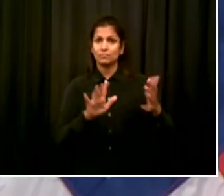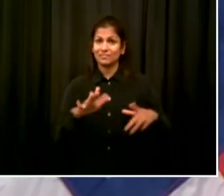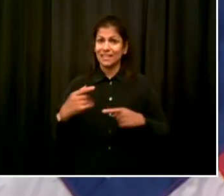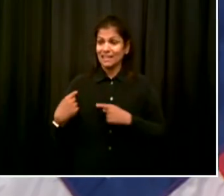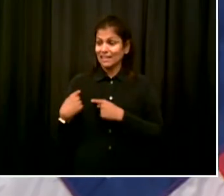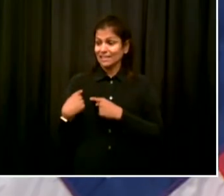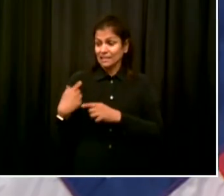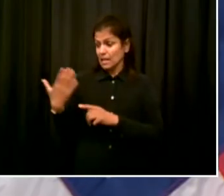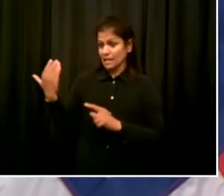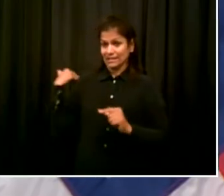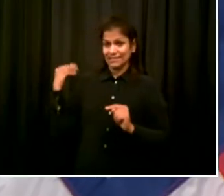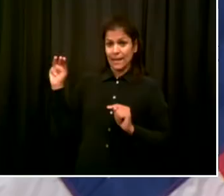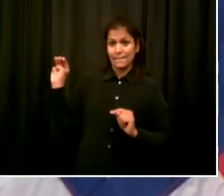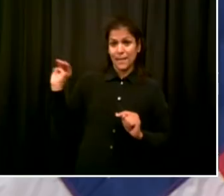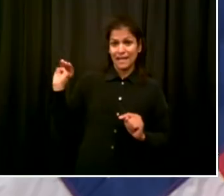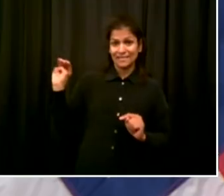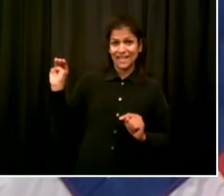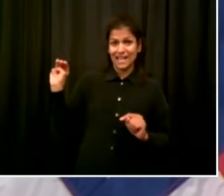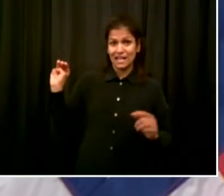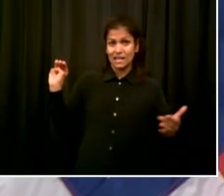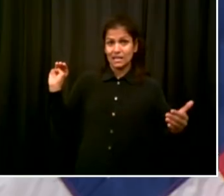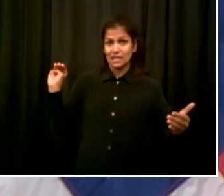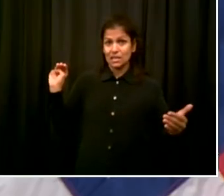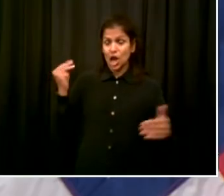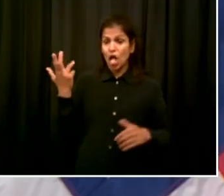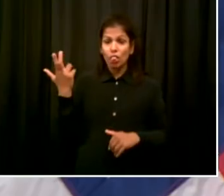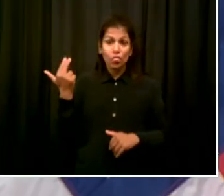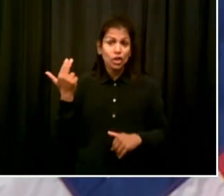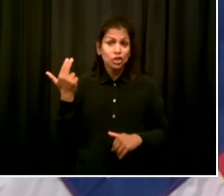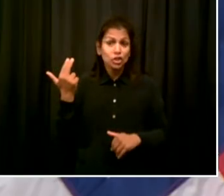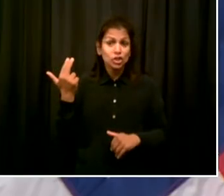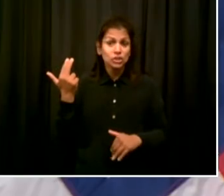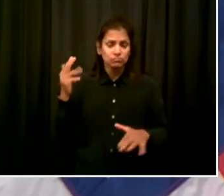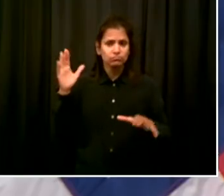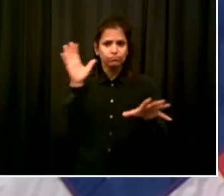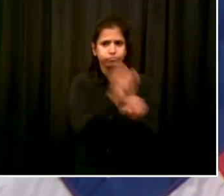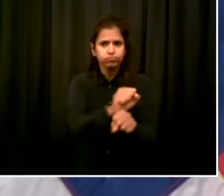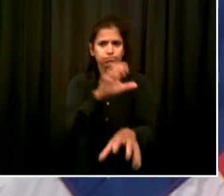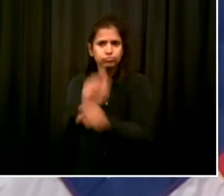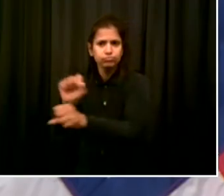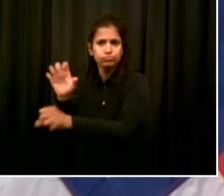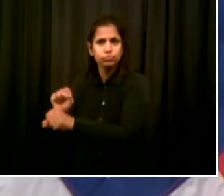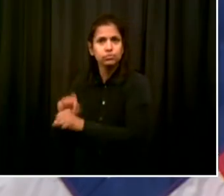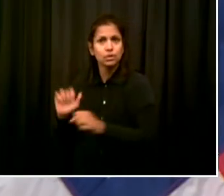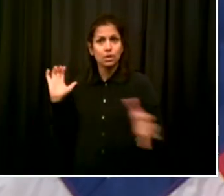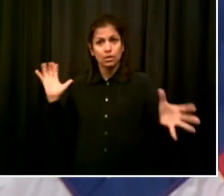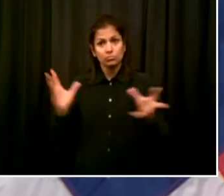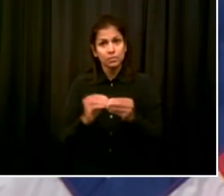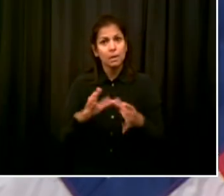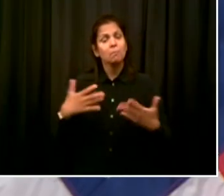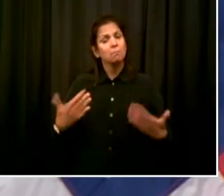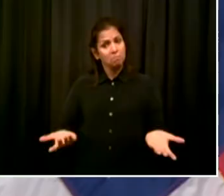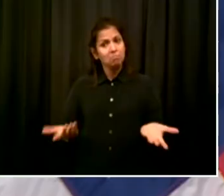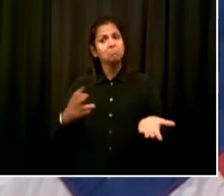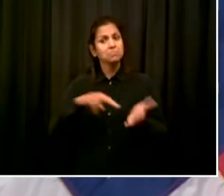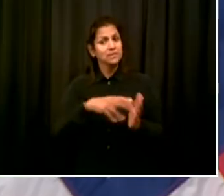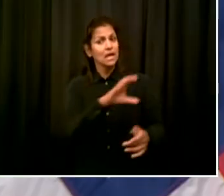JUST TAKE A LOOK AT SOME OF THE WORK I MEIONTNED . 13 ARRESTS JUST SINCE MONDAY ON SHOOTNIGS AND HOMICIDES . ARE DETECTIVES ARE